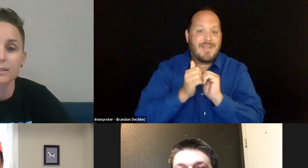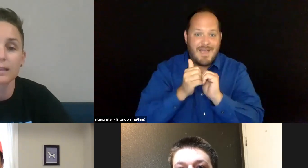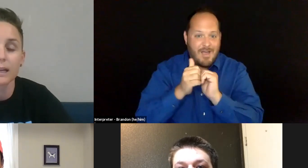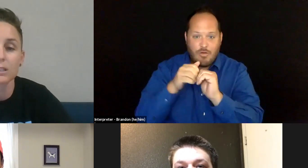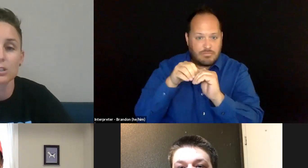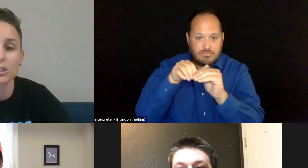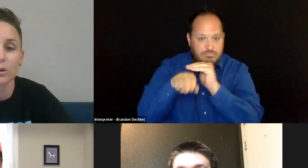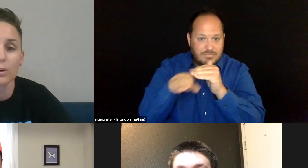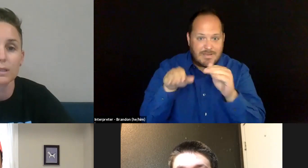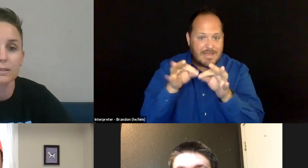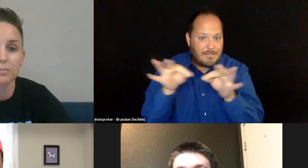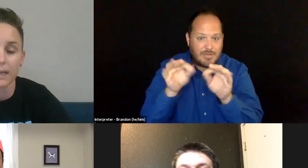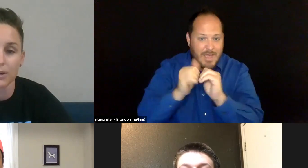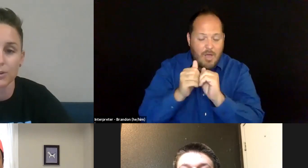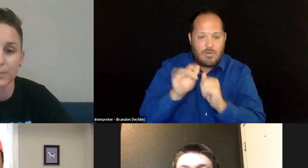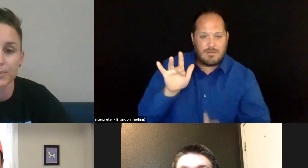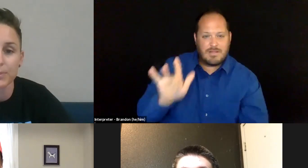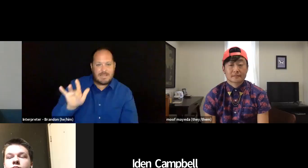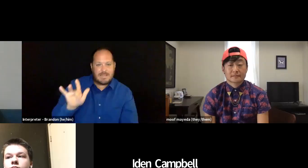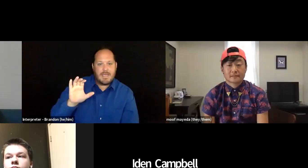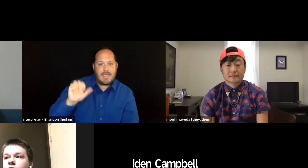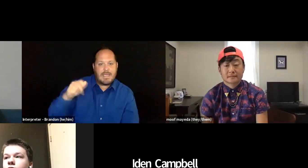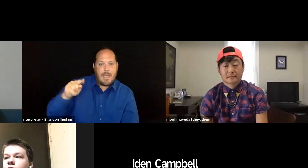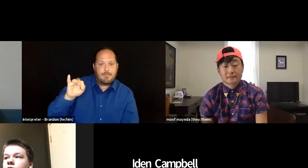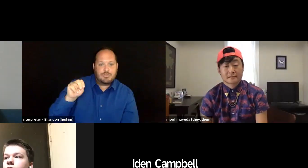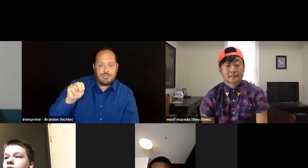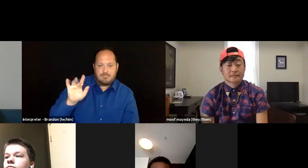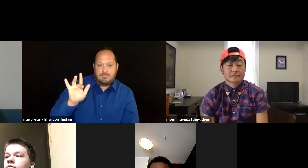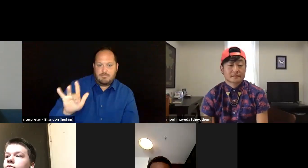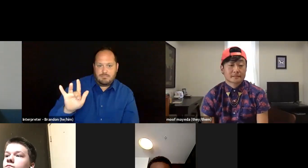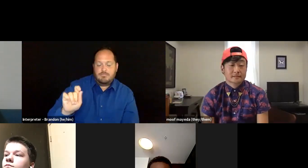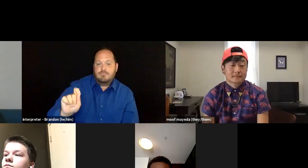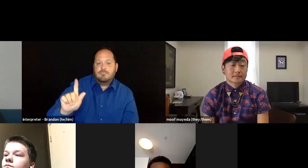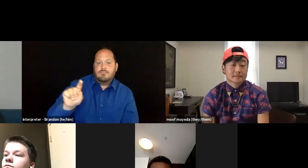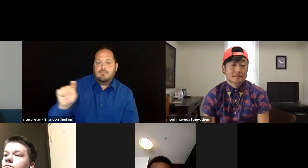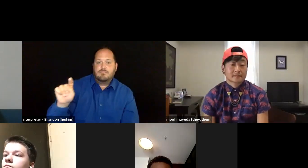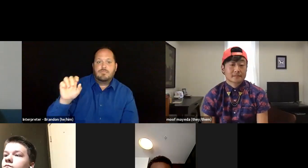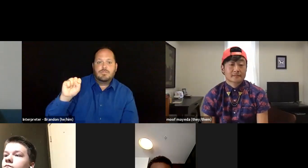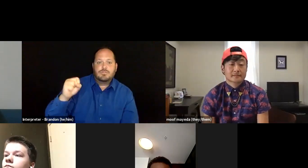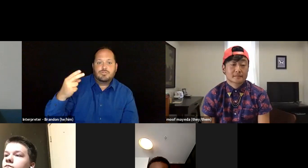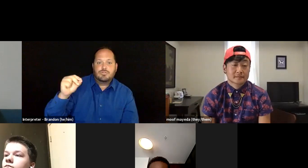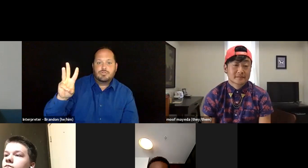We want to know how we did. What we could do better next time. And what issues you are interested in hearing about in